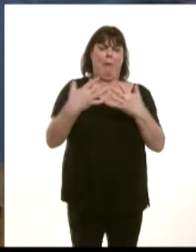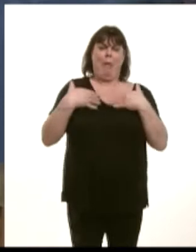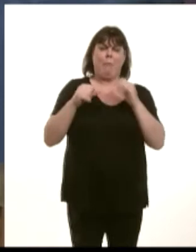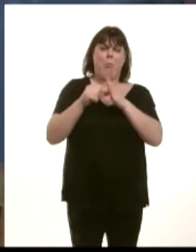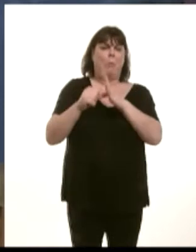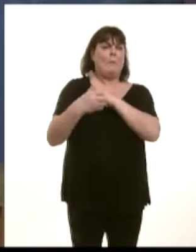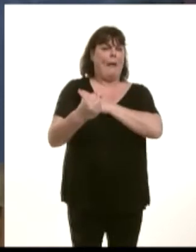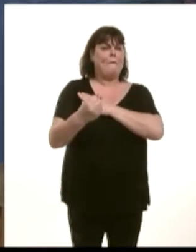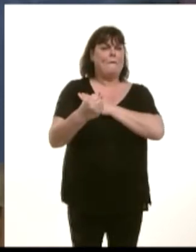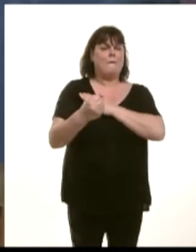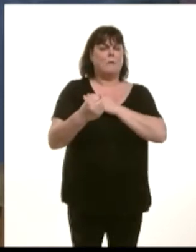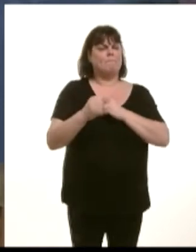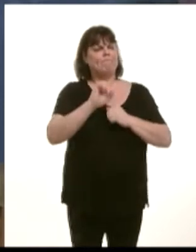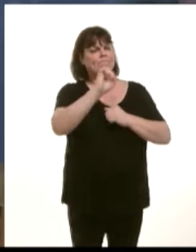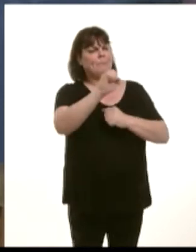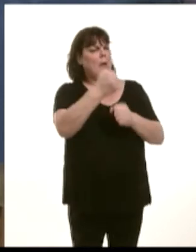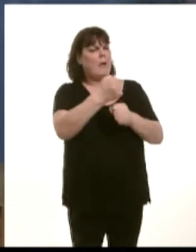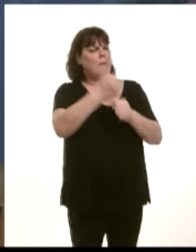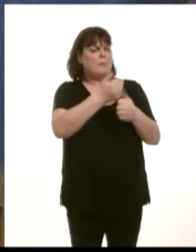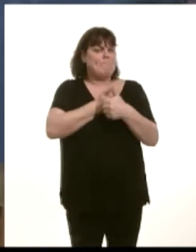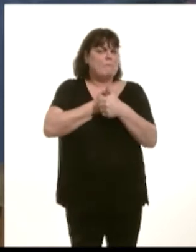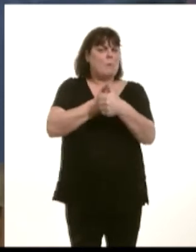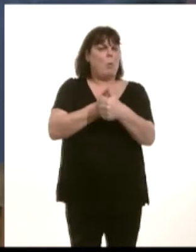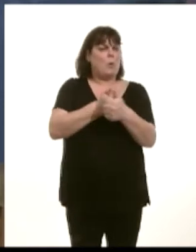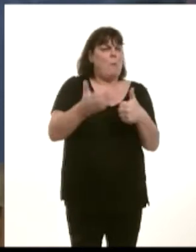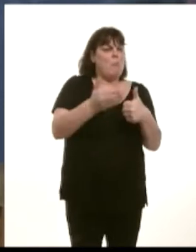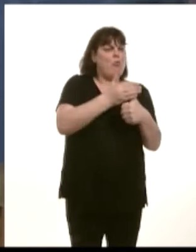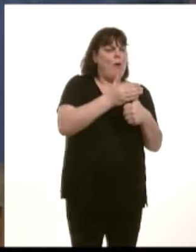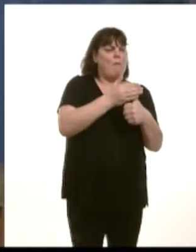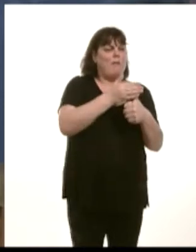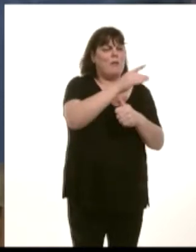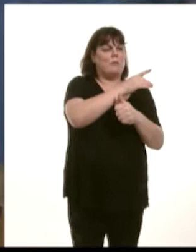What ideas does your Government have to bolster primary and community services to minimise